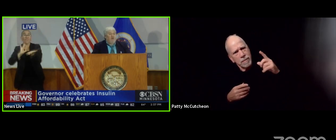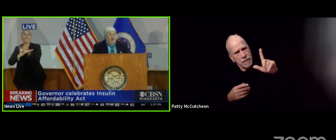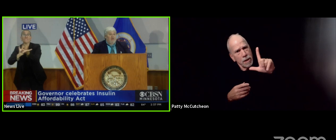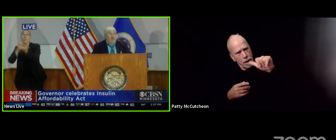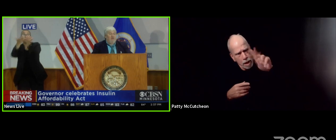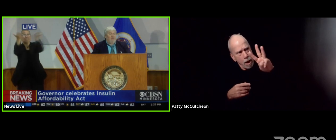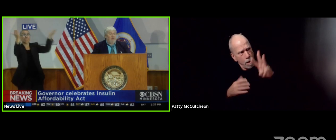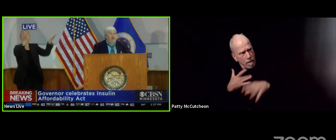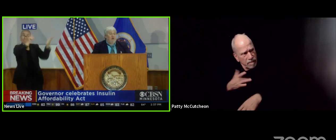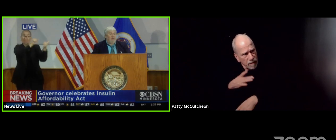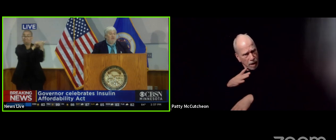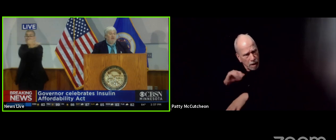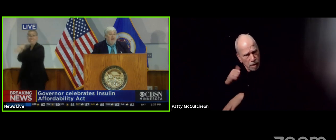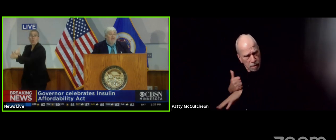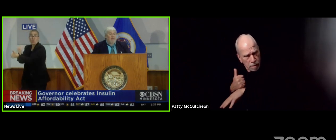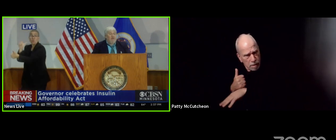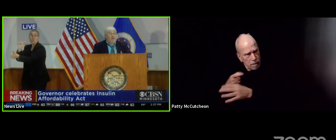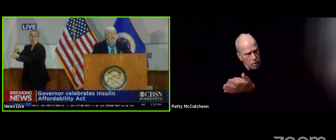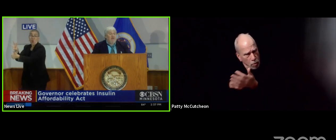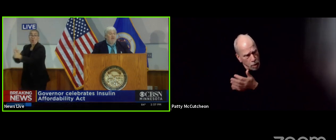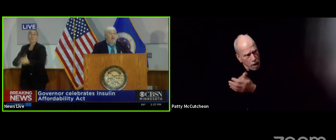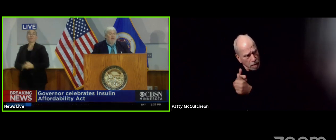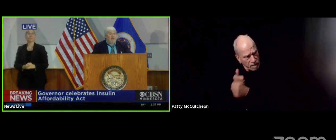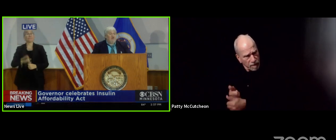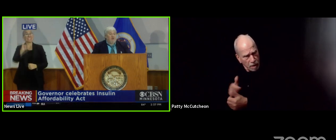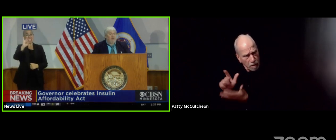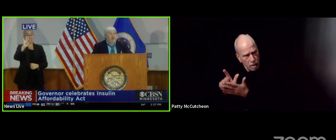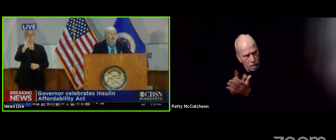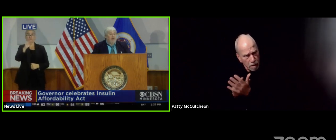YES, IF PEOPLE GO IN TODAY, THEY SHOULD BE ABLE TO GET THEIR